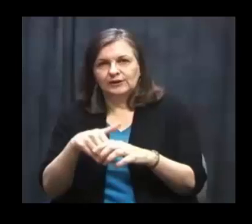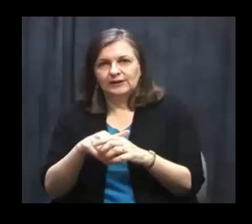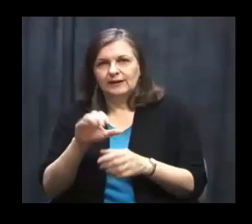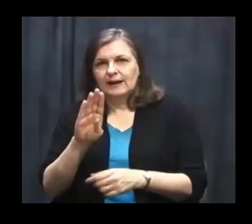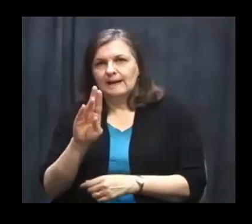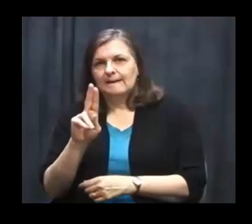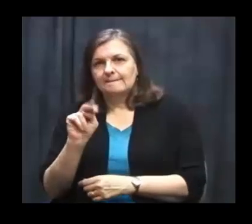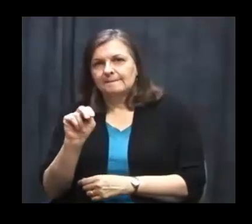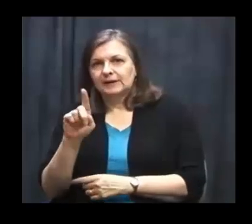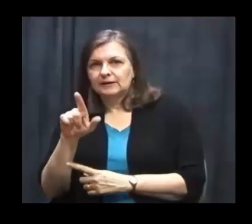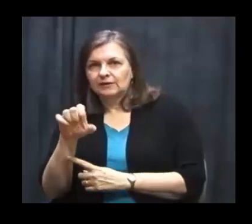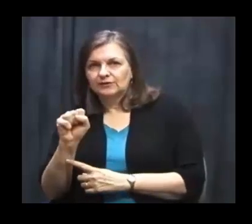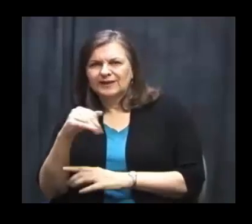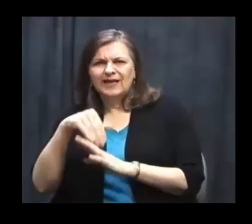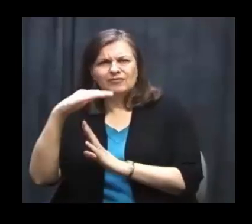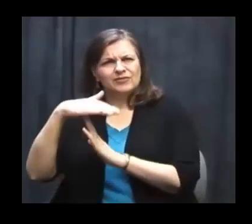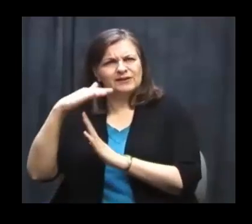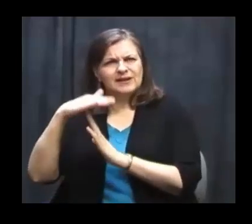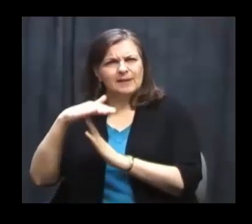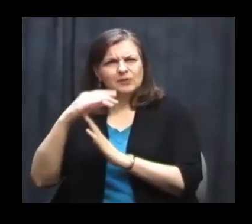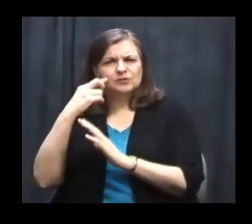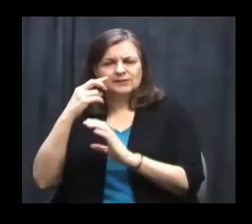and if you can see in the top of this diagram